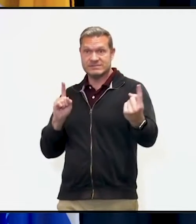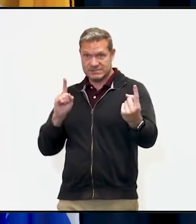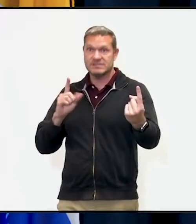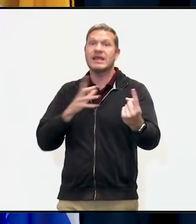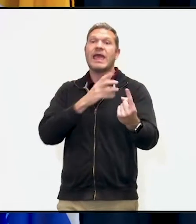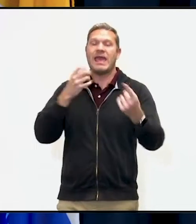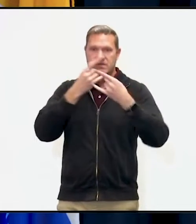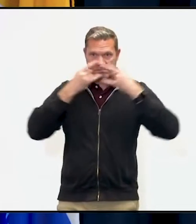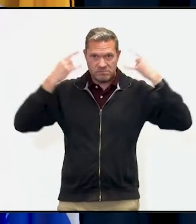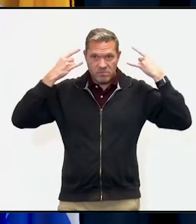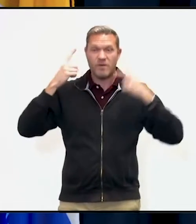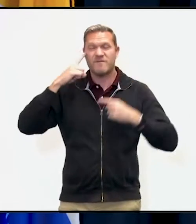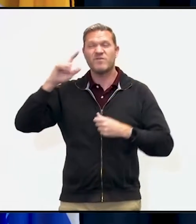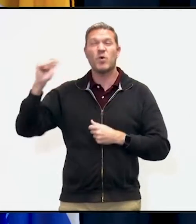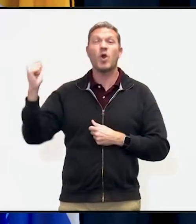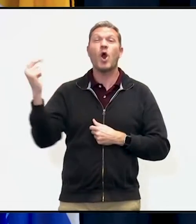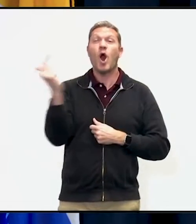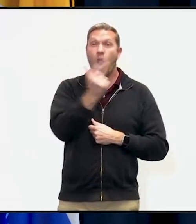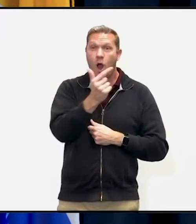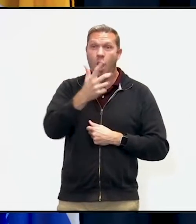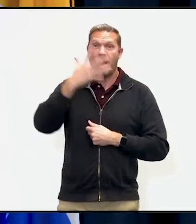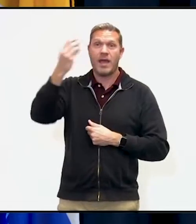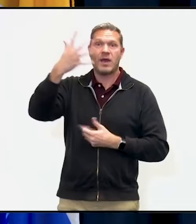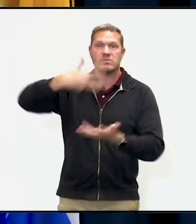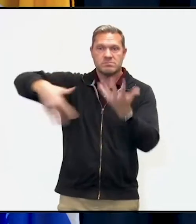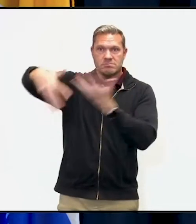areas including parks.